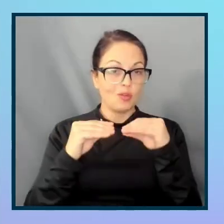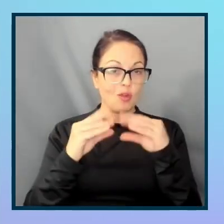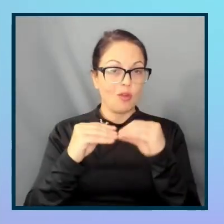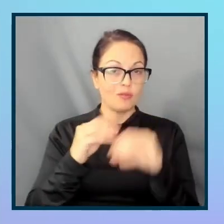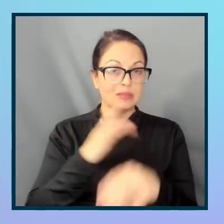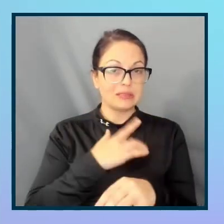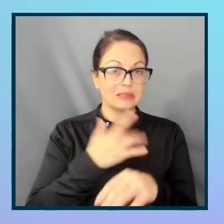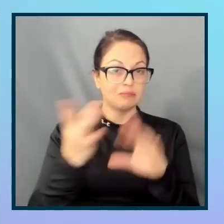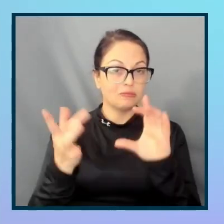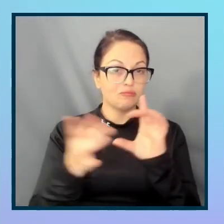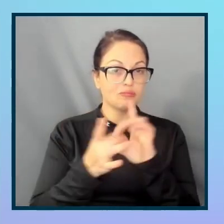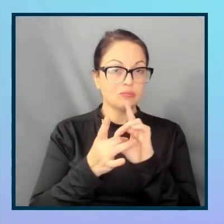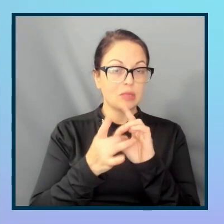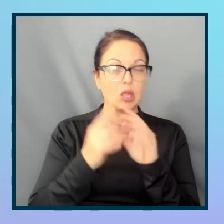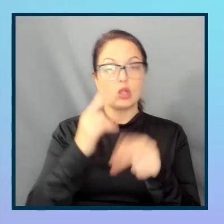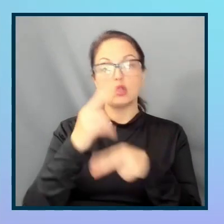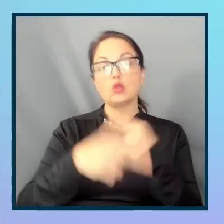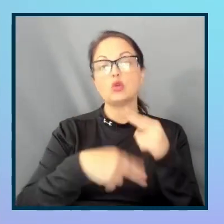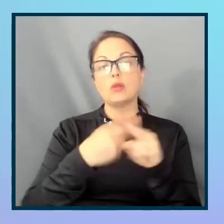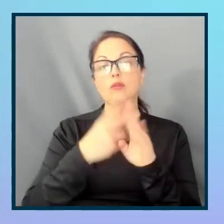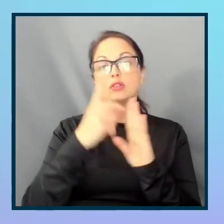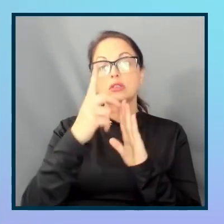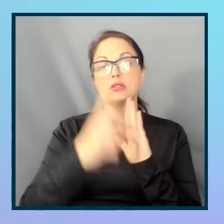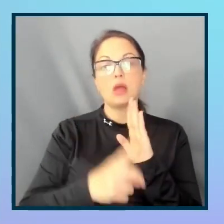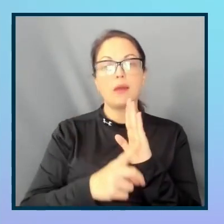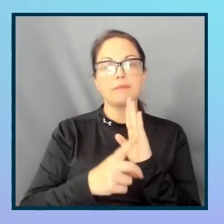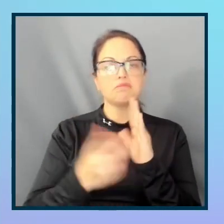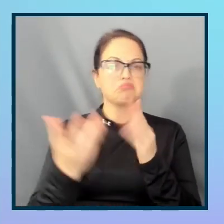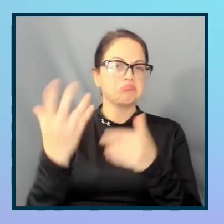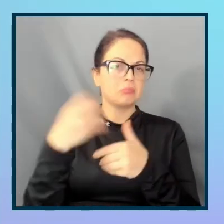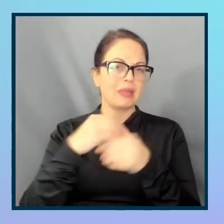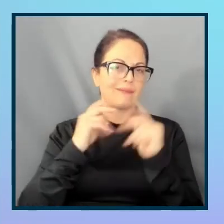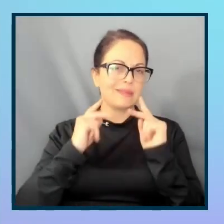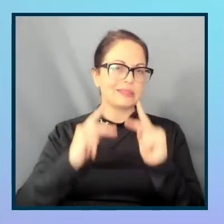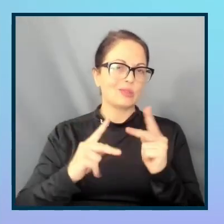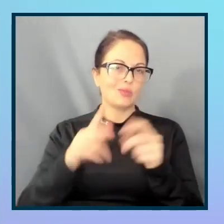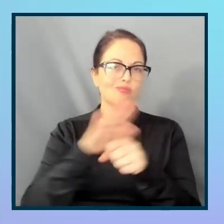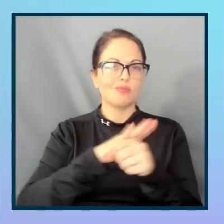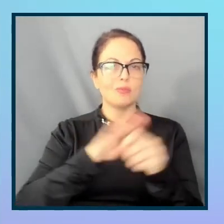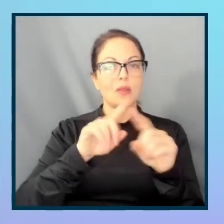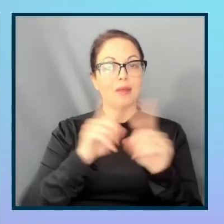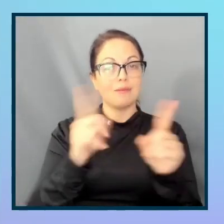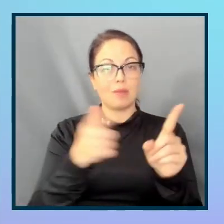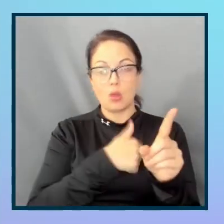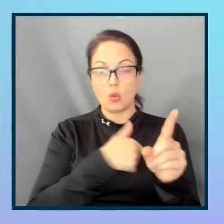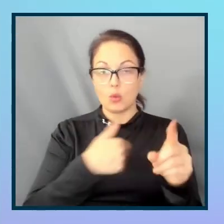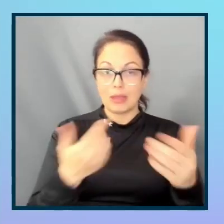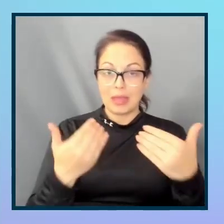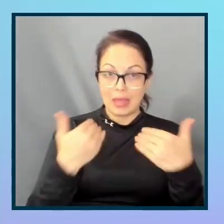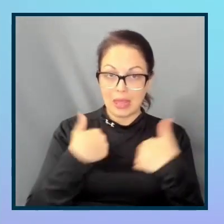on universal design in the physical space, but we had a couple of discussions that were based